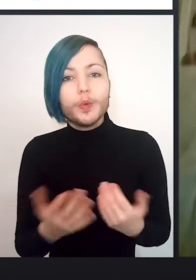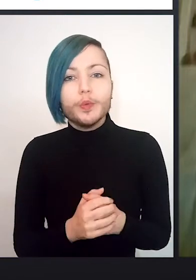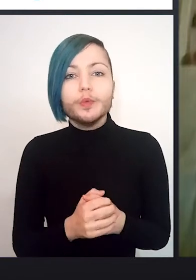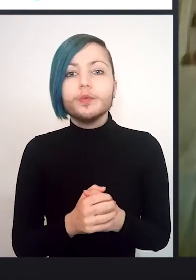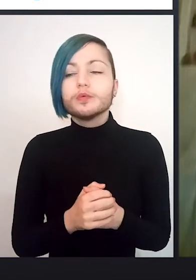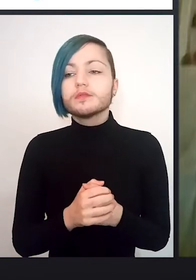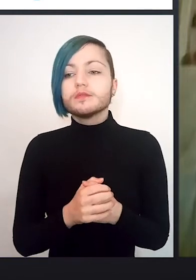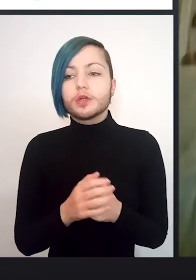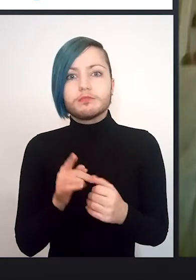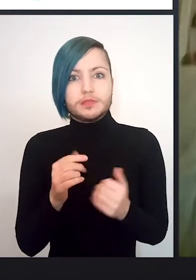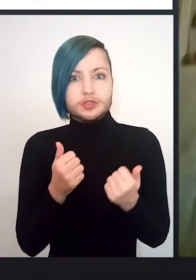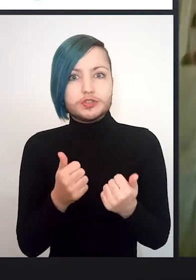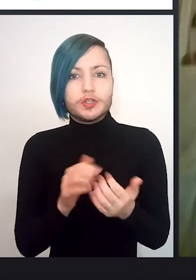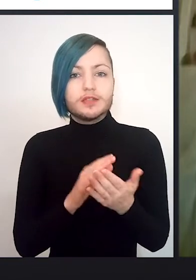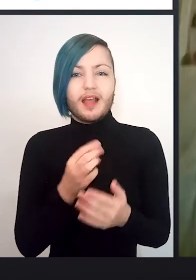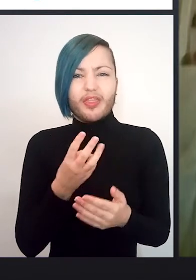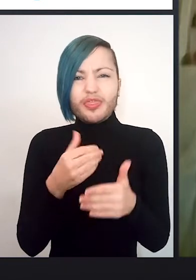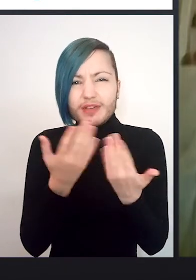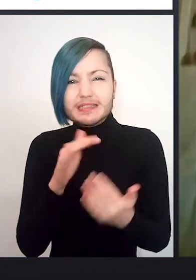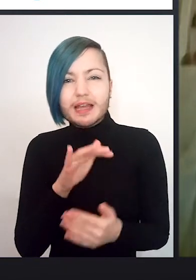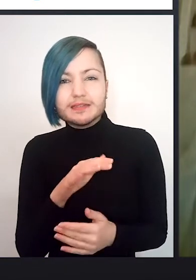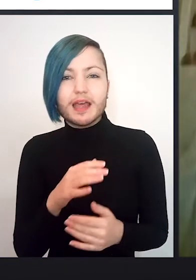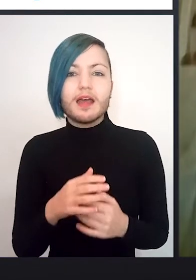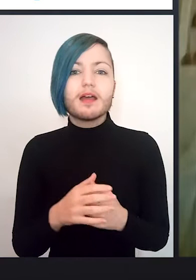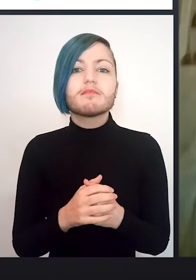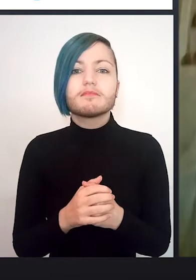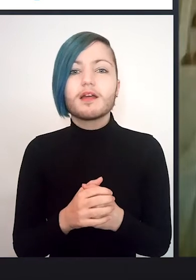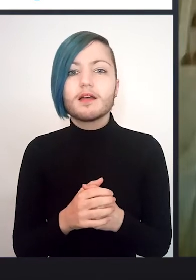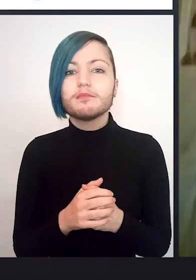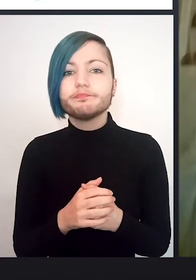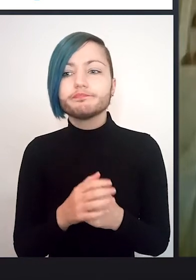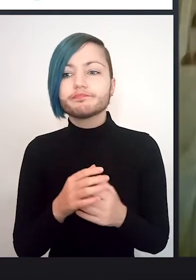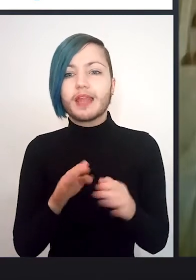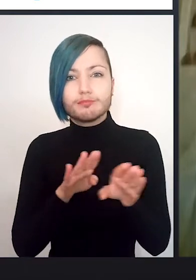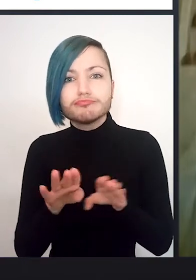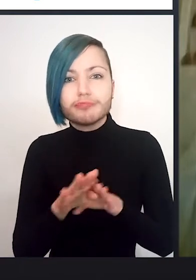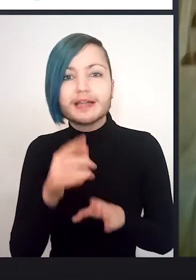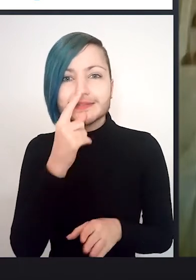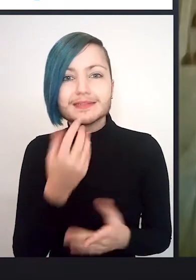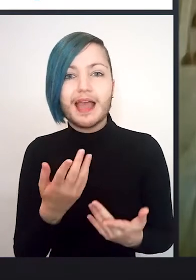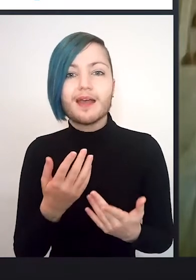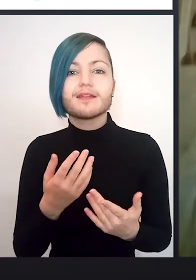And it's quite good that you've got like 3 days where you can do it whilst you're